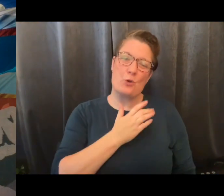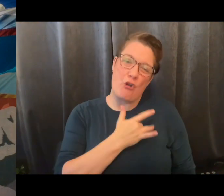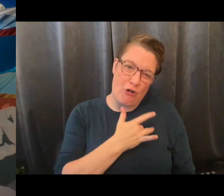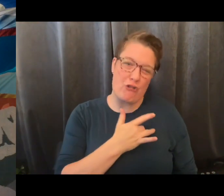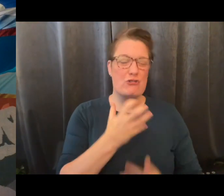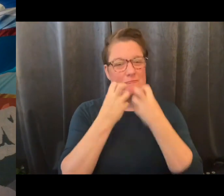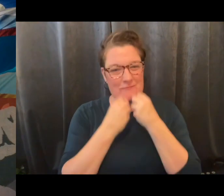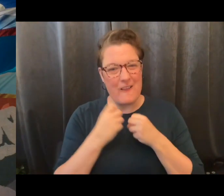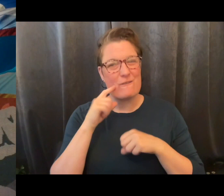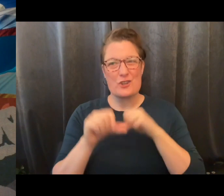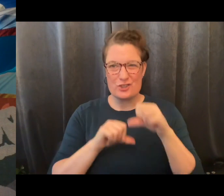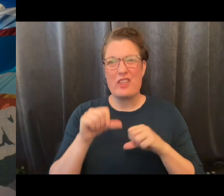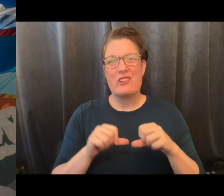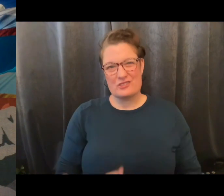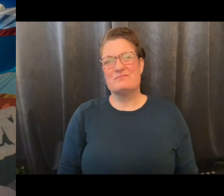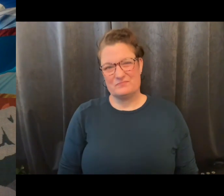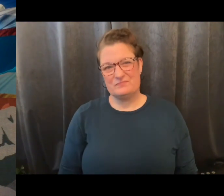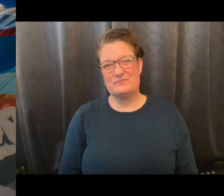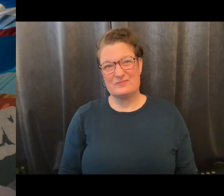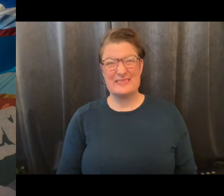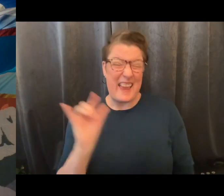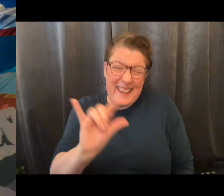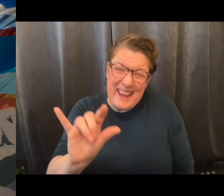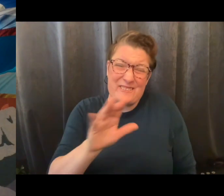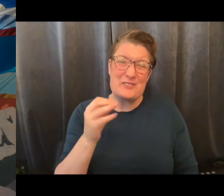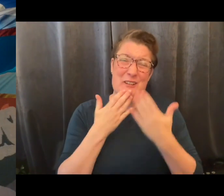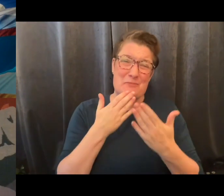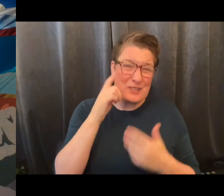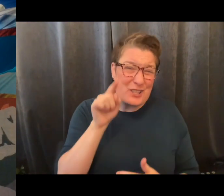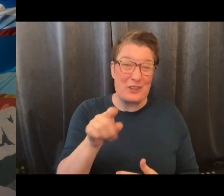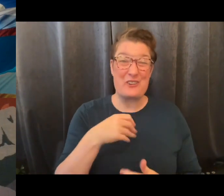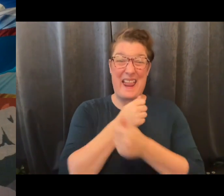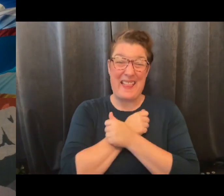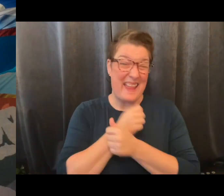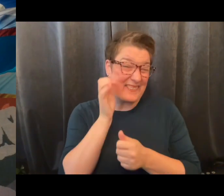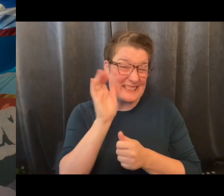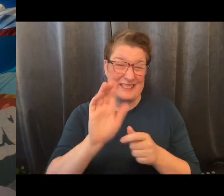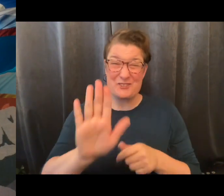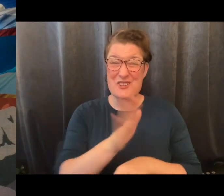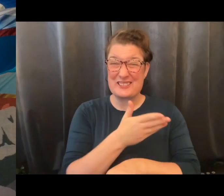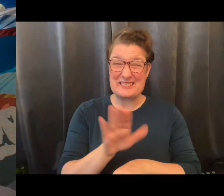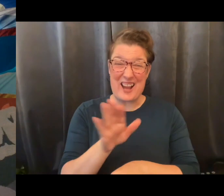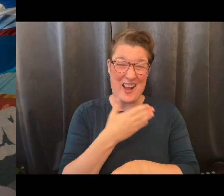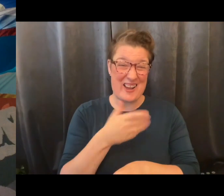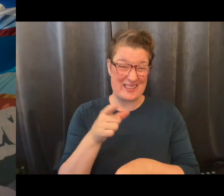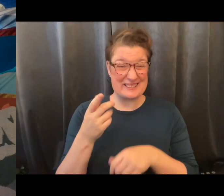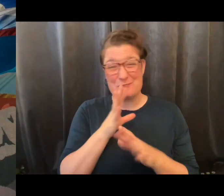Nomy: Yeah. Rebekah: I love you. I appreciate you. I love listening to your songs that you sing on the podcast. Nomy: Thank you.